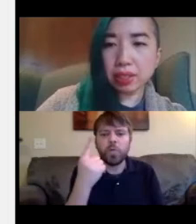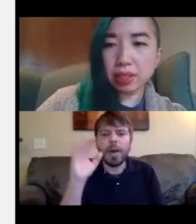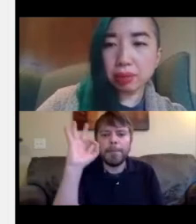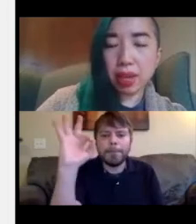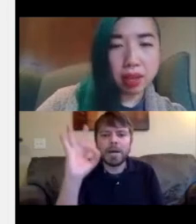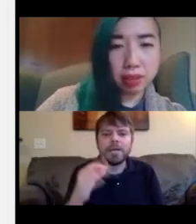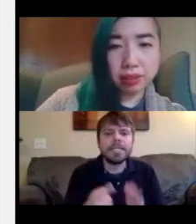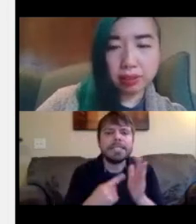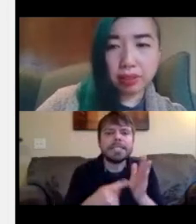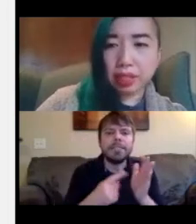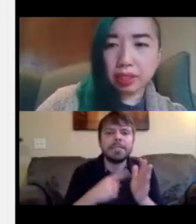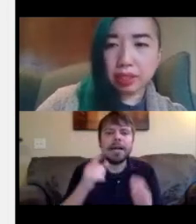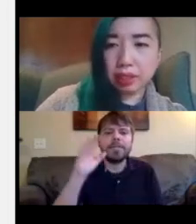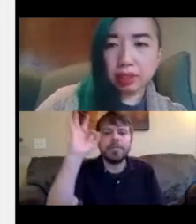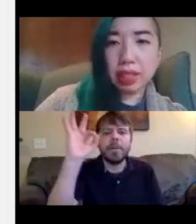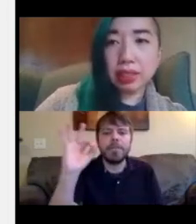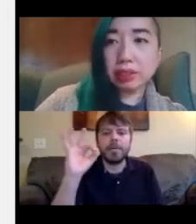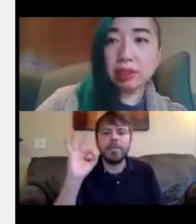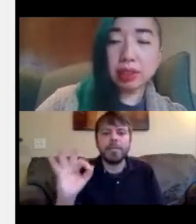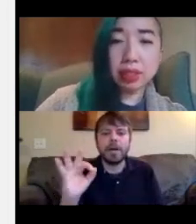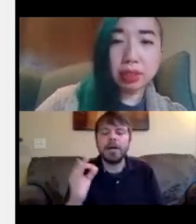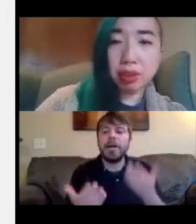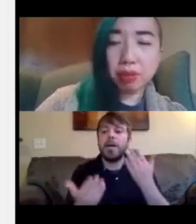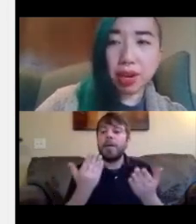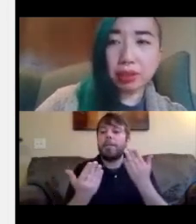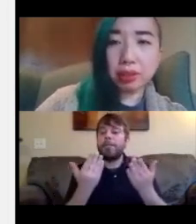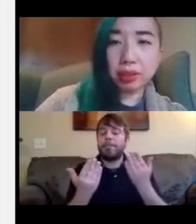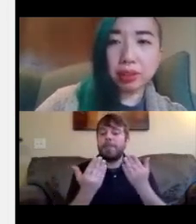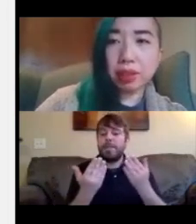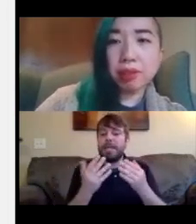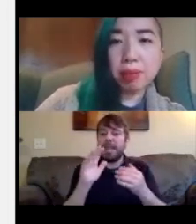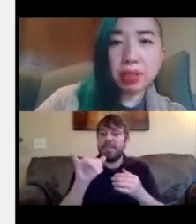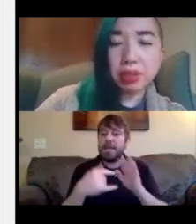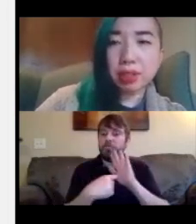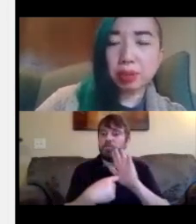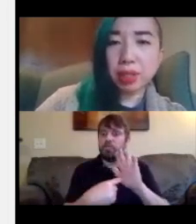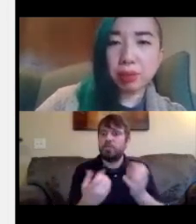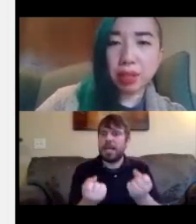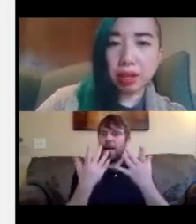is withheld?" So that's interesting to note, right? There's information that's being withheld